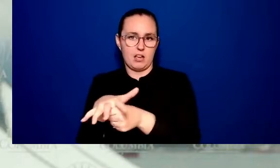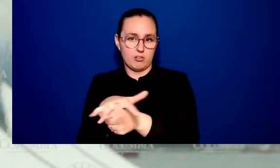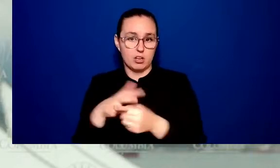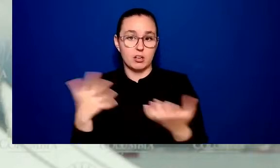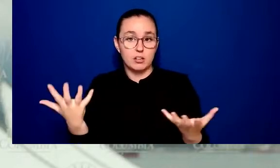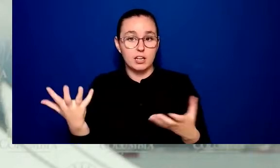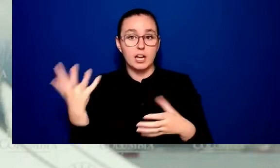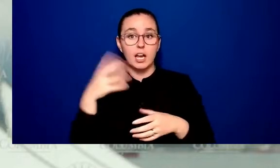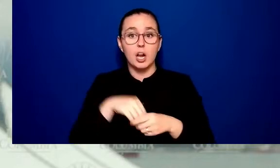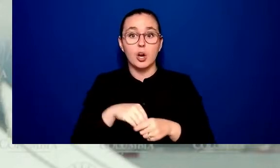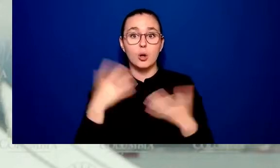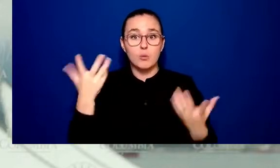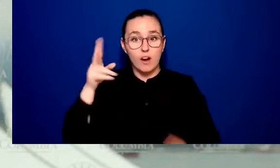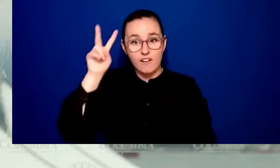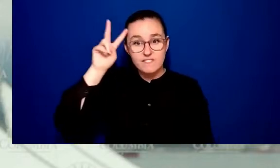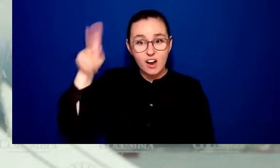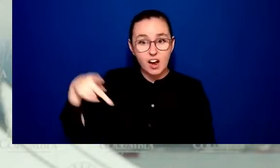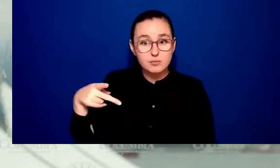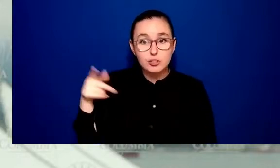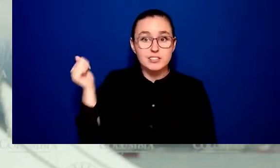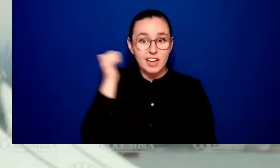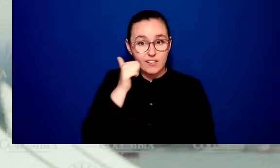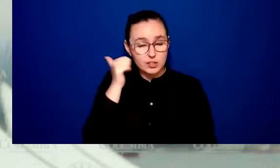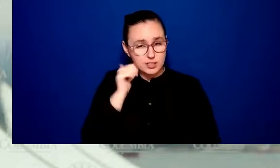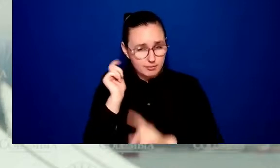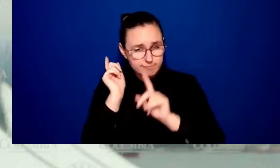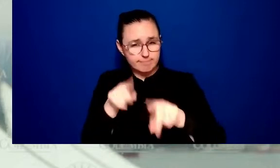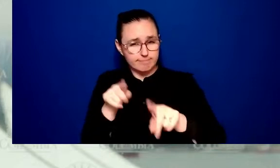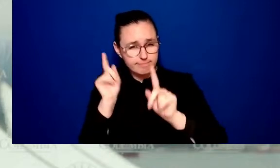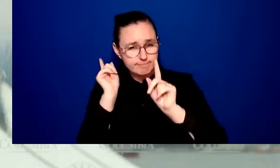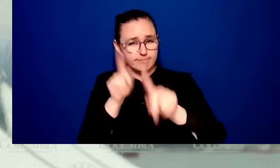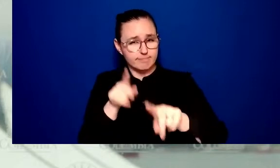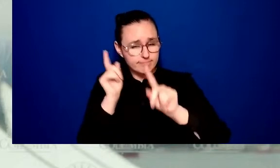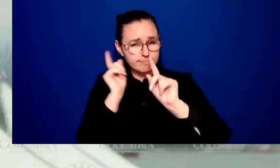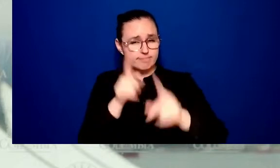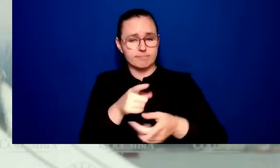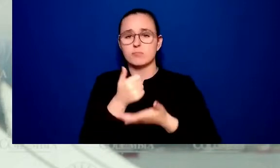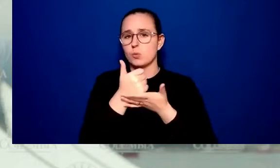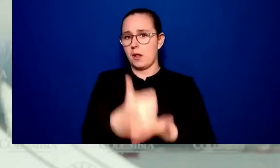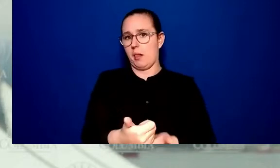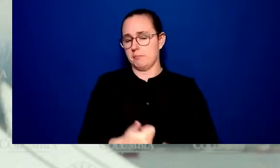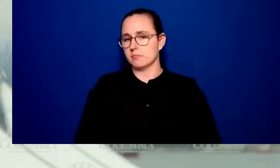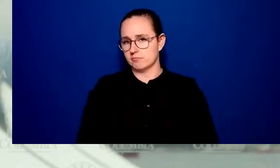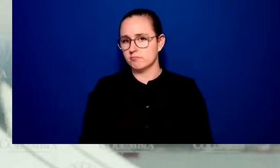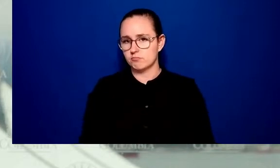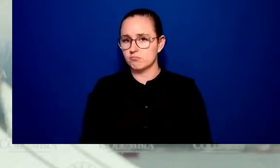went in to work there everyday at Vancouver, coastal health and we are going to continue to